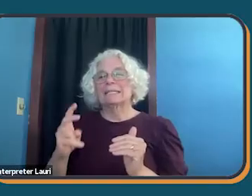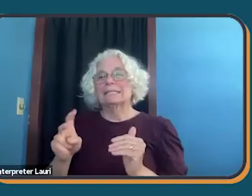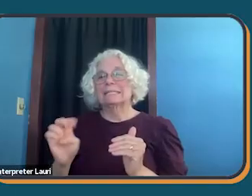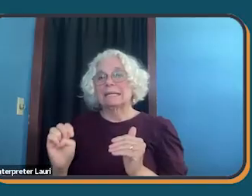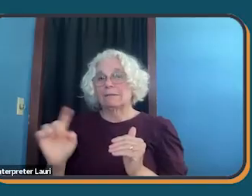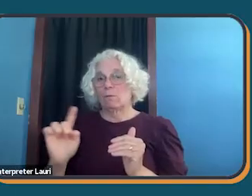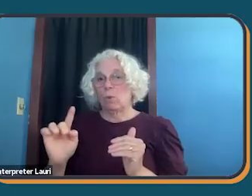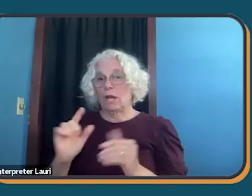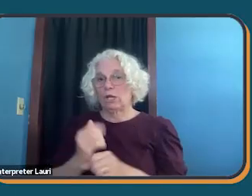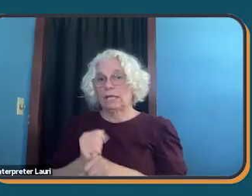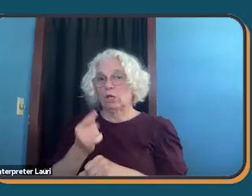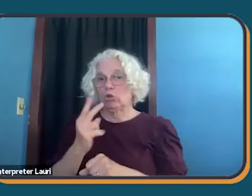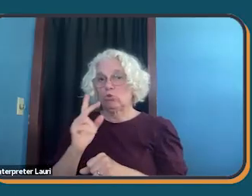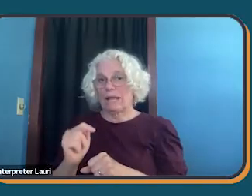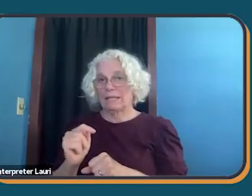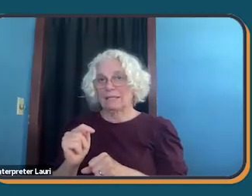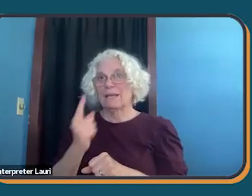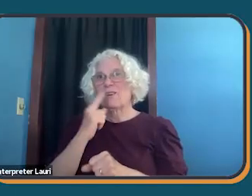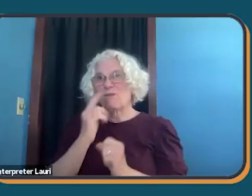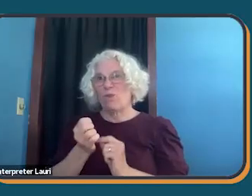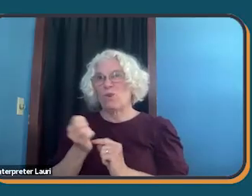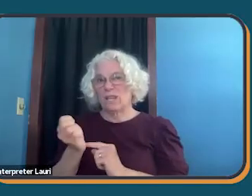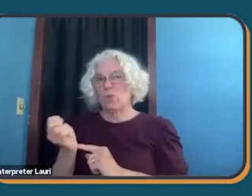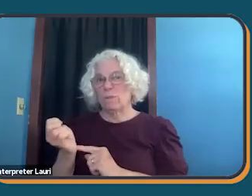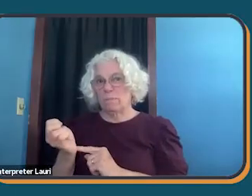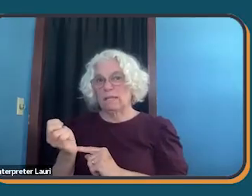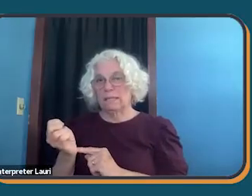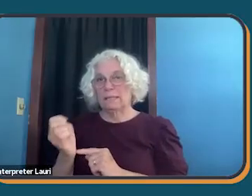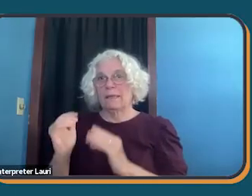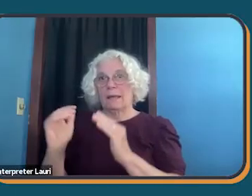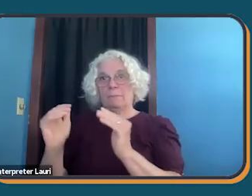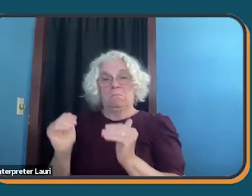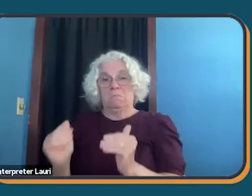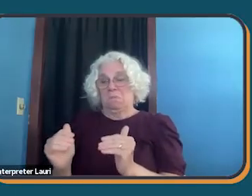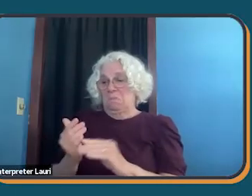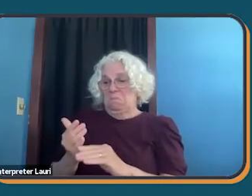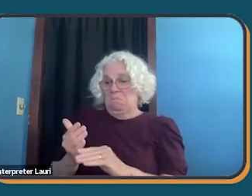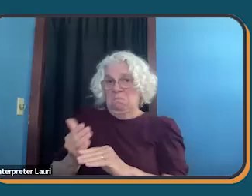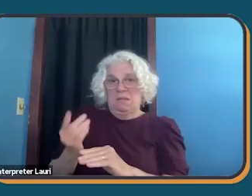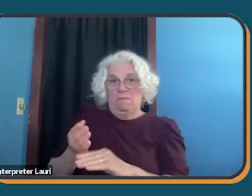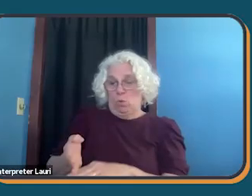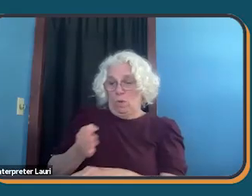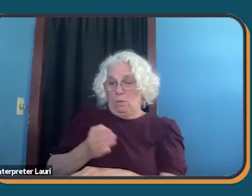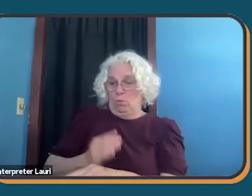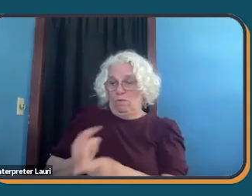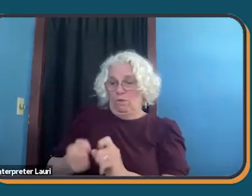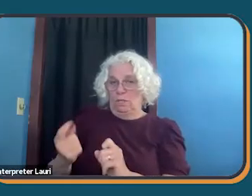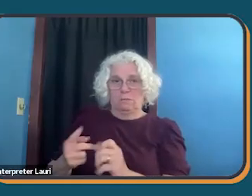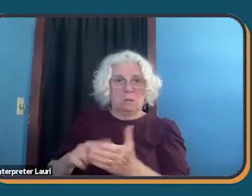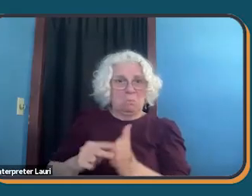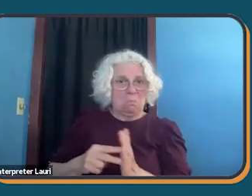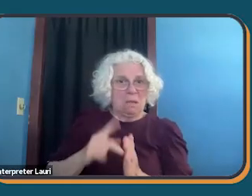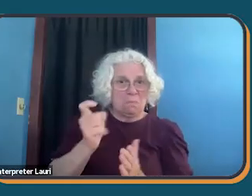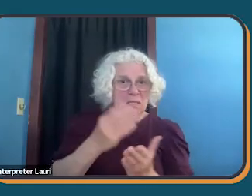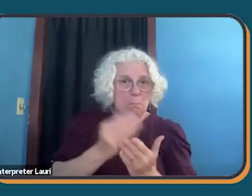and grants for funding accessible equipment. But keep in mind that improvements might not always mean buying new equipment.